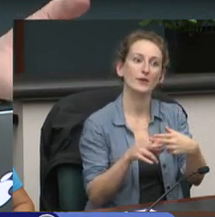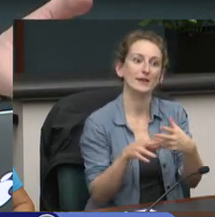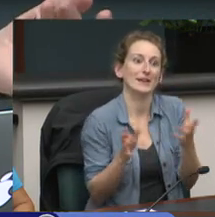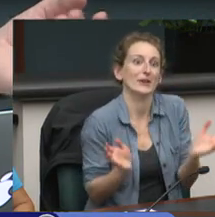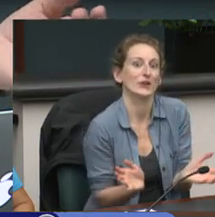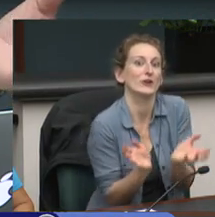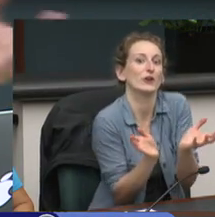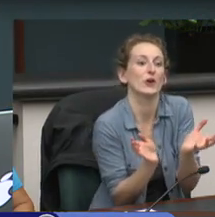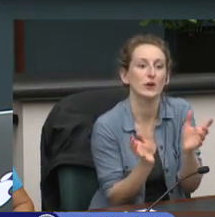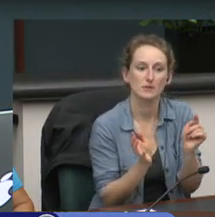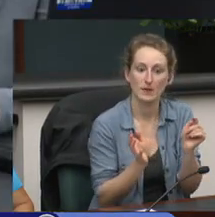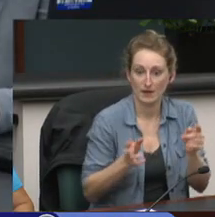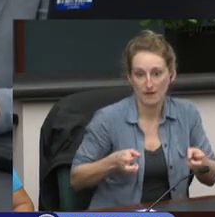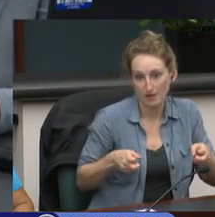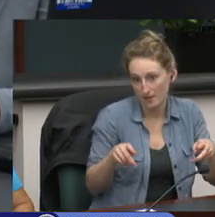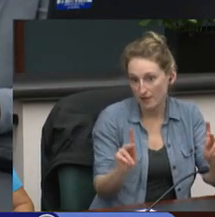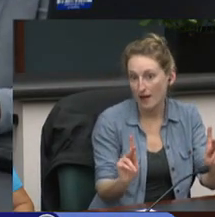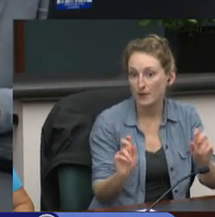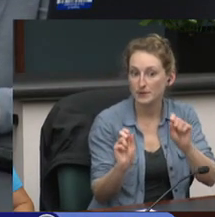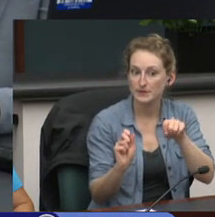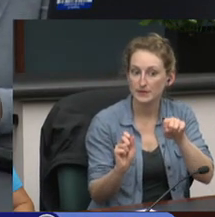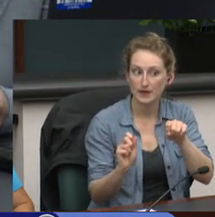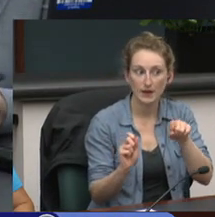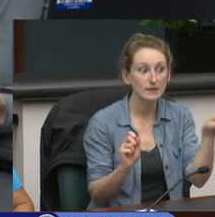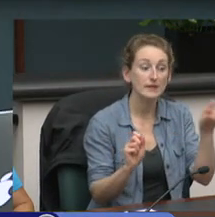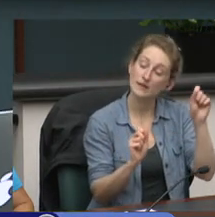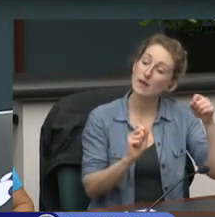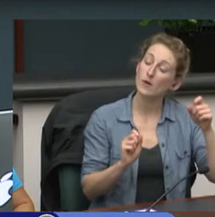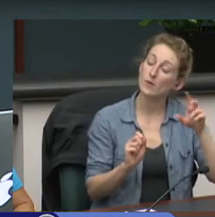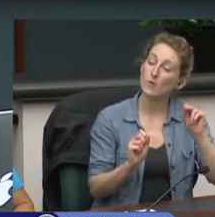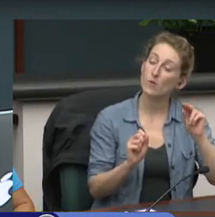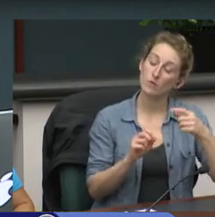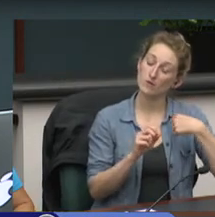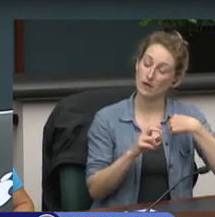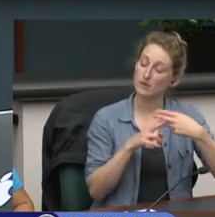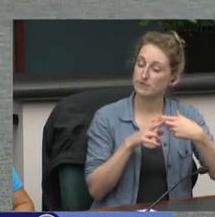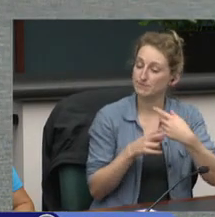you would you say that you're encouraging it very good thank you